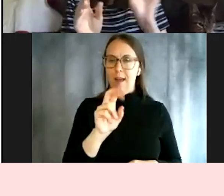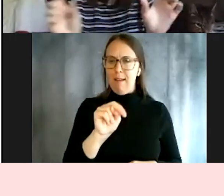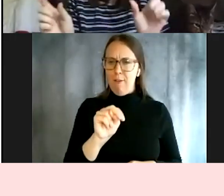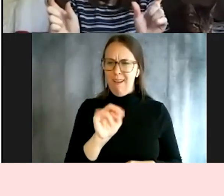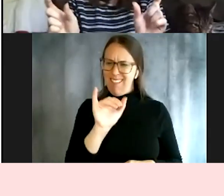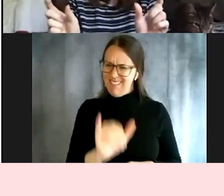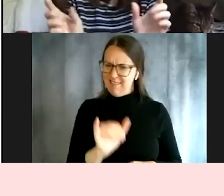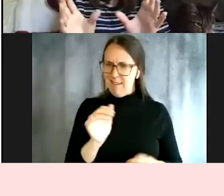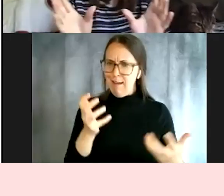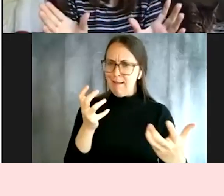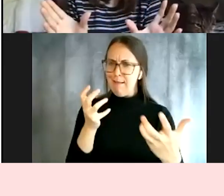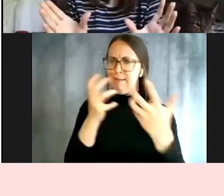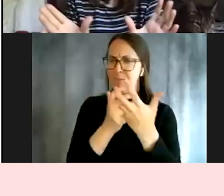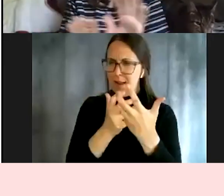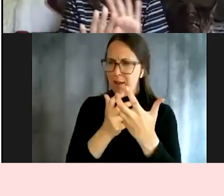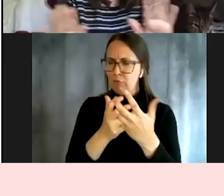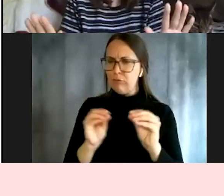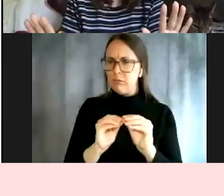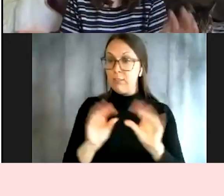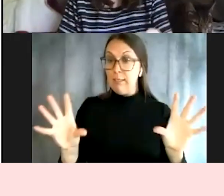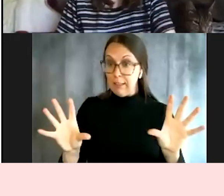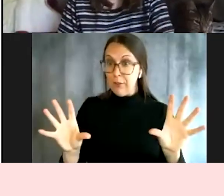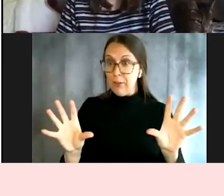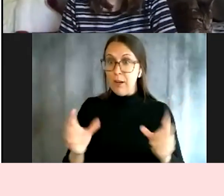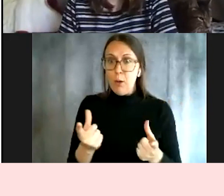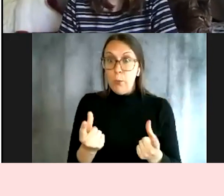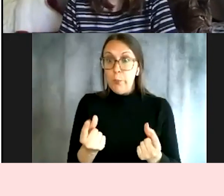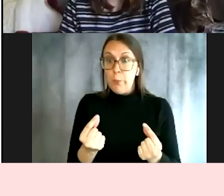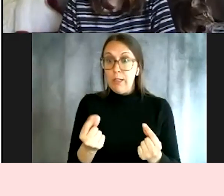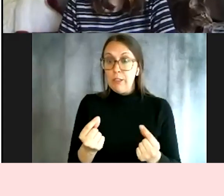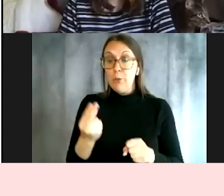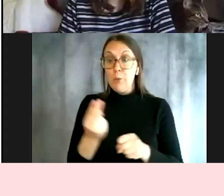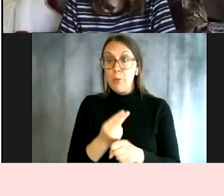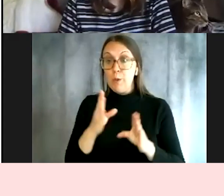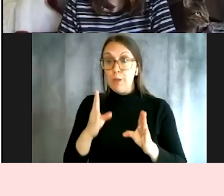couple of different icons in front of a user and let them pick um and you get a better idea of what